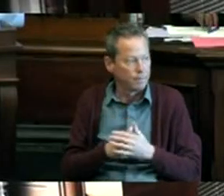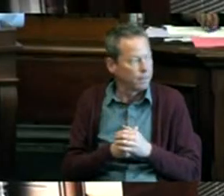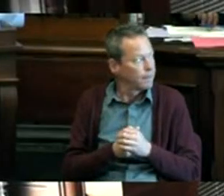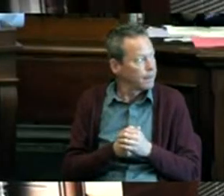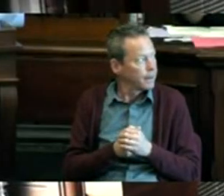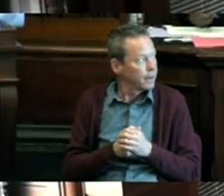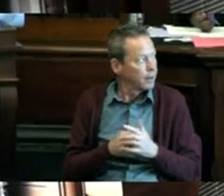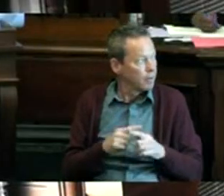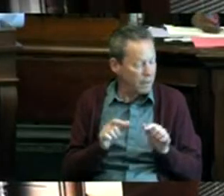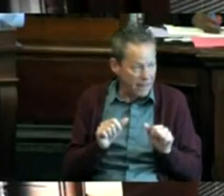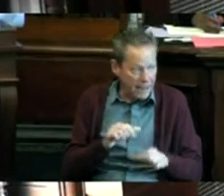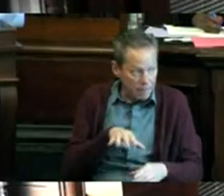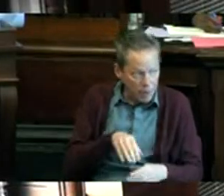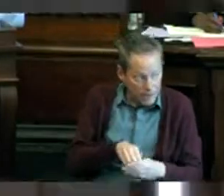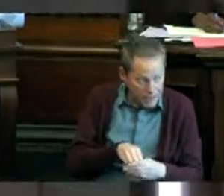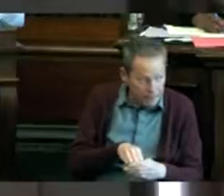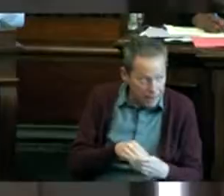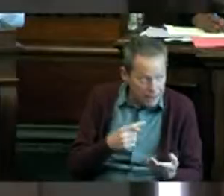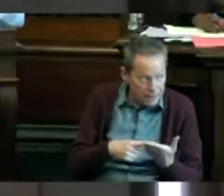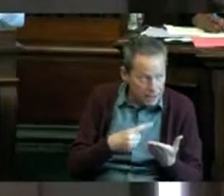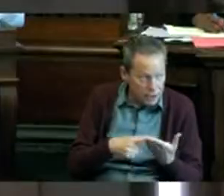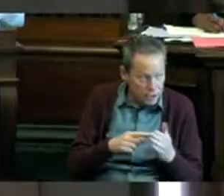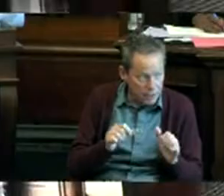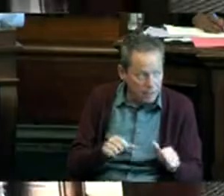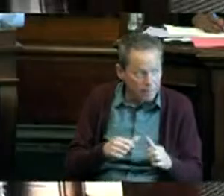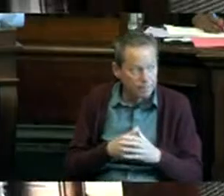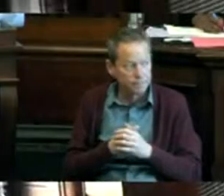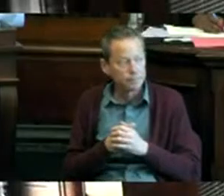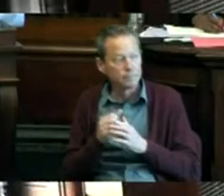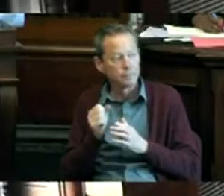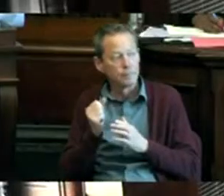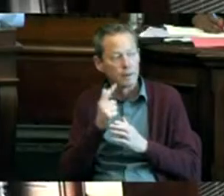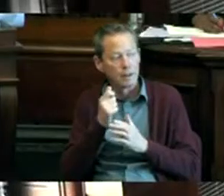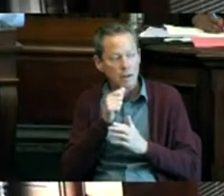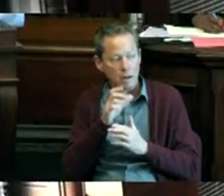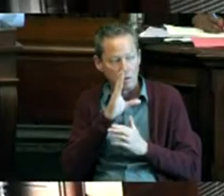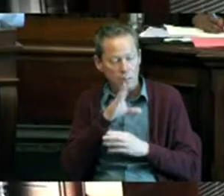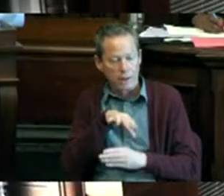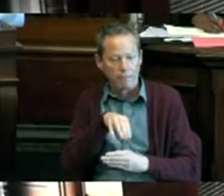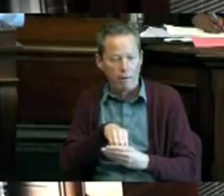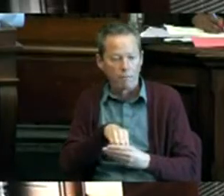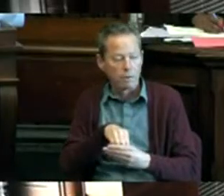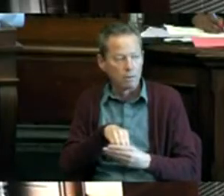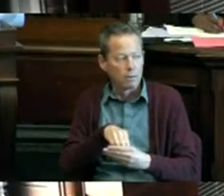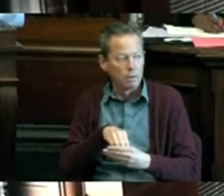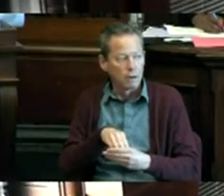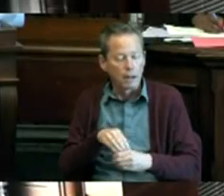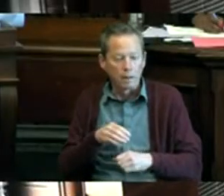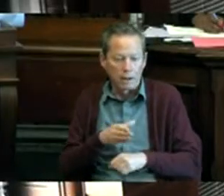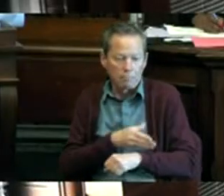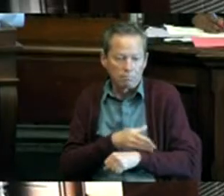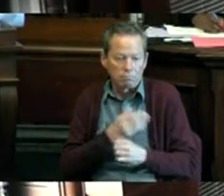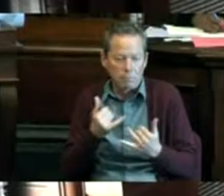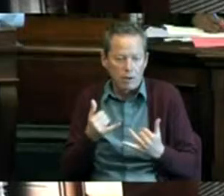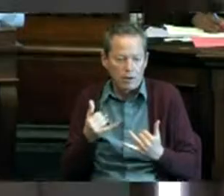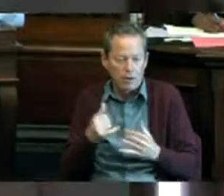correct what I said before. I think disclosure is appropriate in this situation, but they can